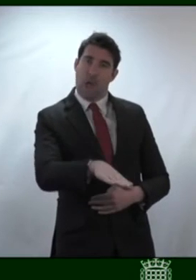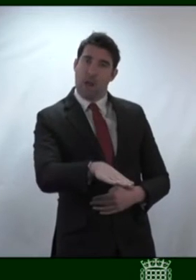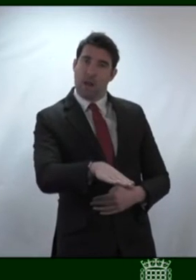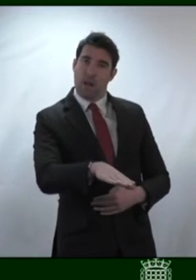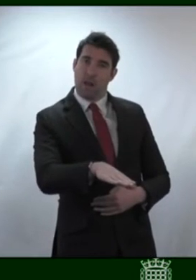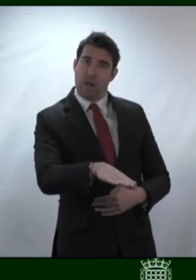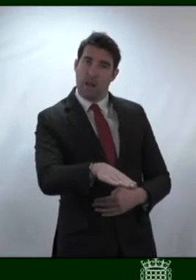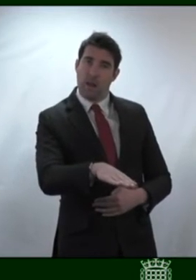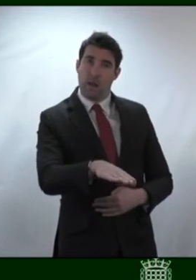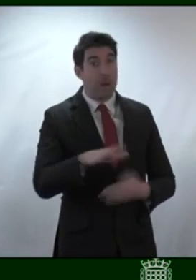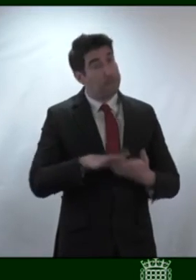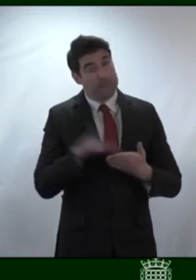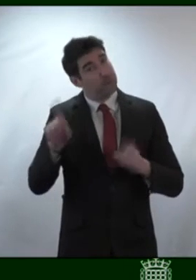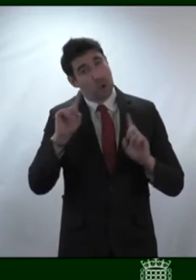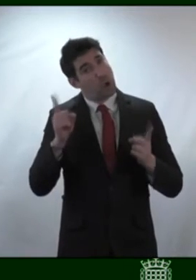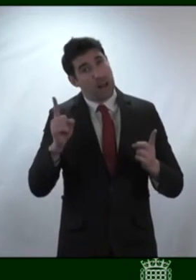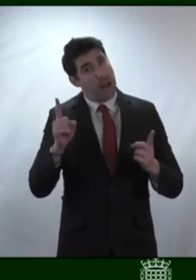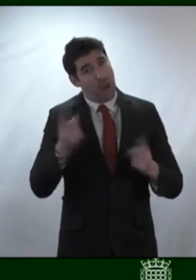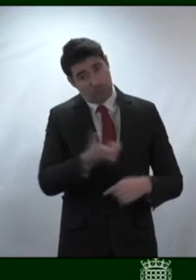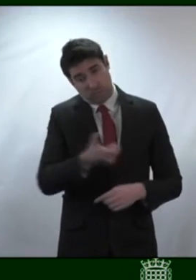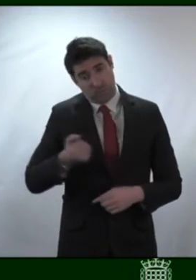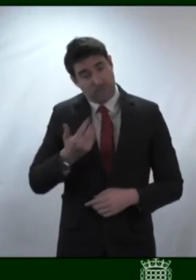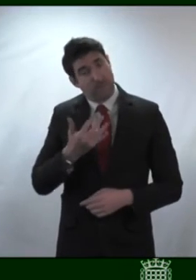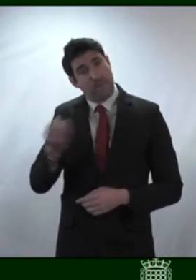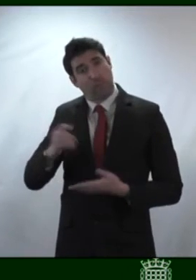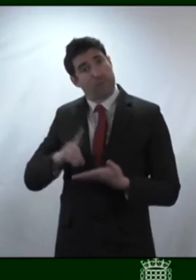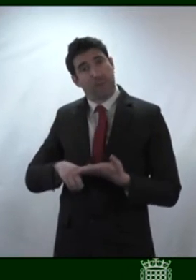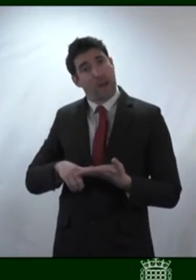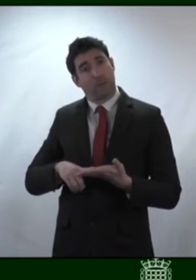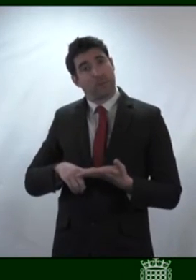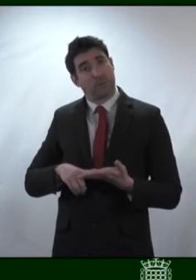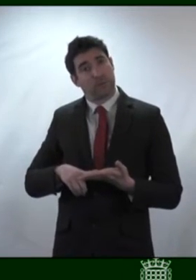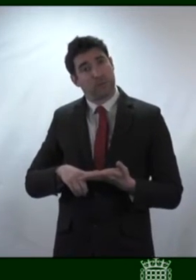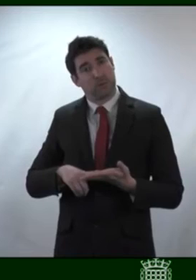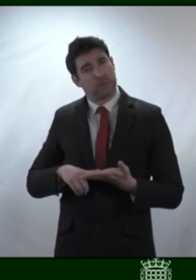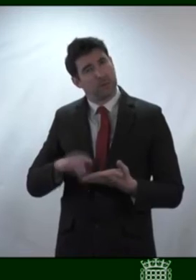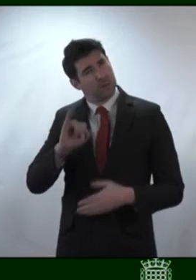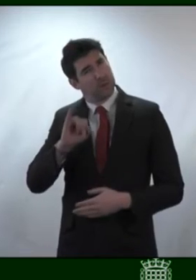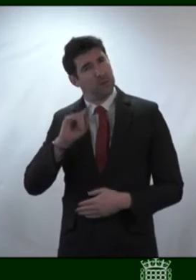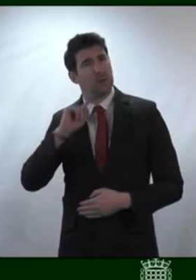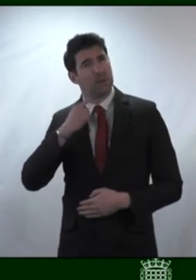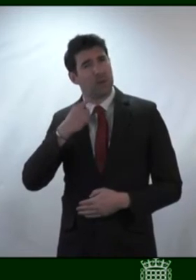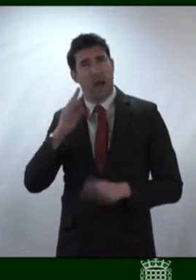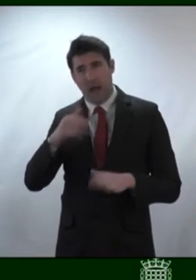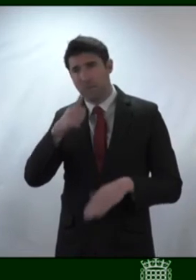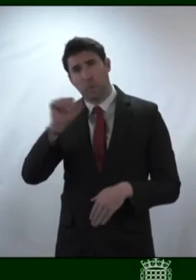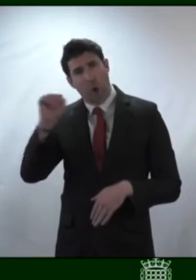again at that? Wales and Scotland have done it, so why will he not now support parents in England?